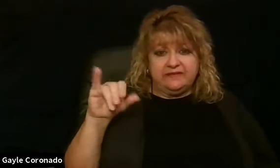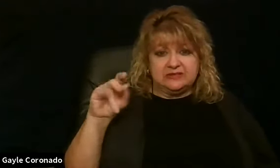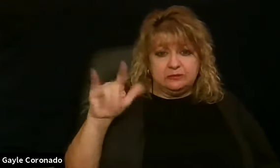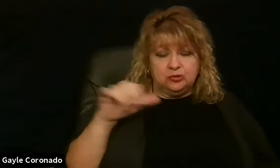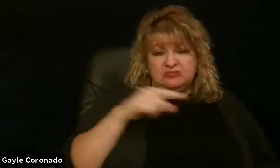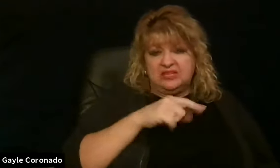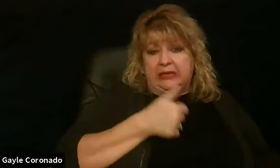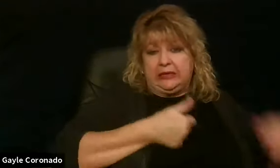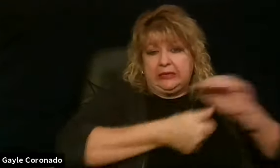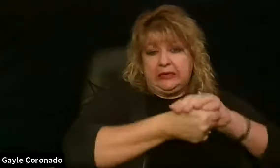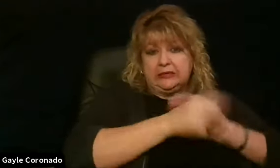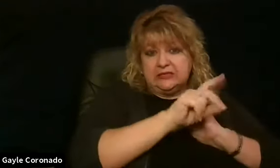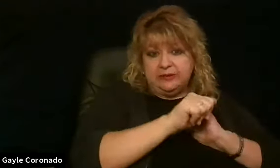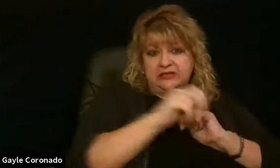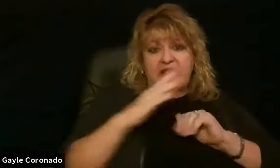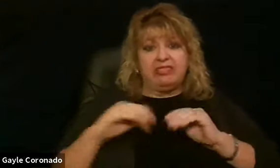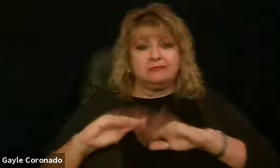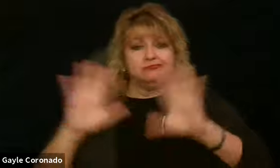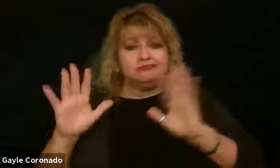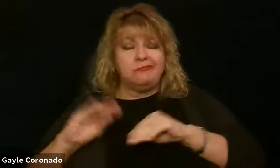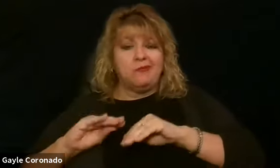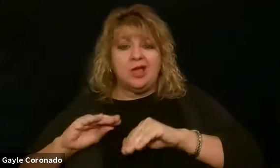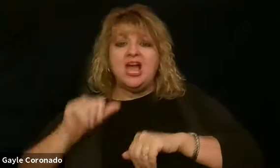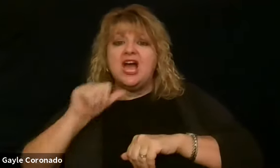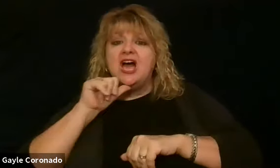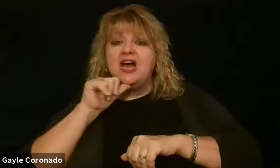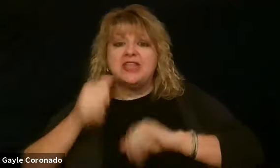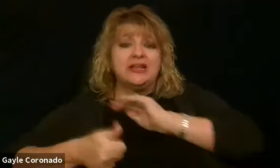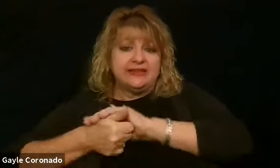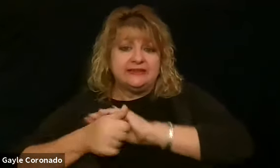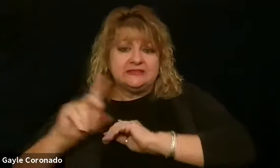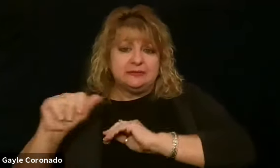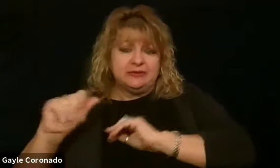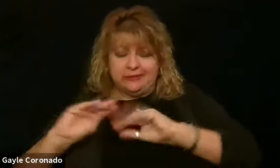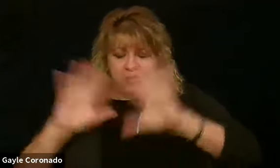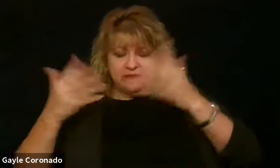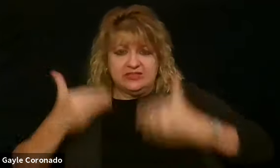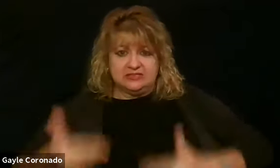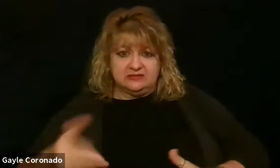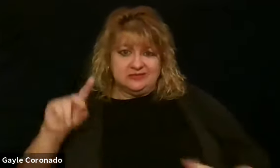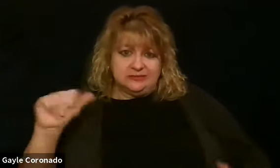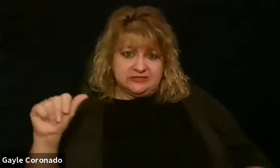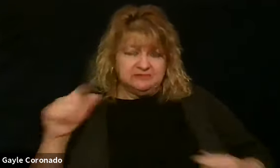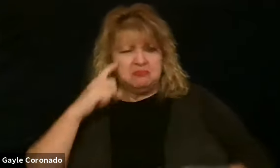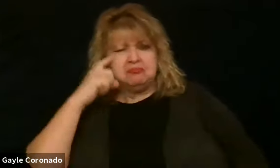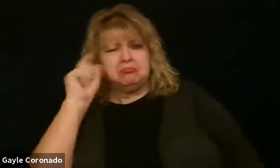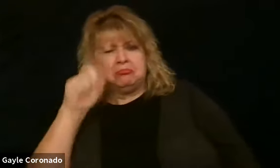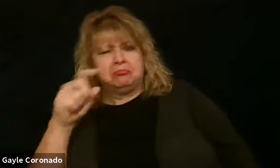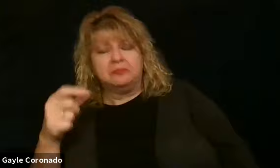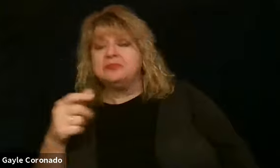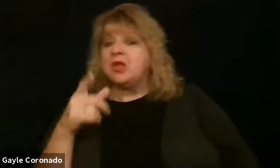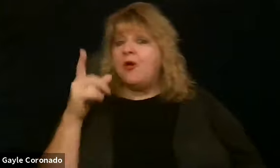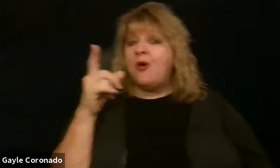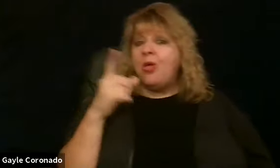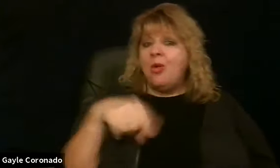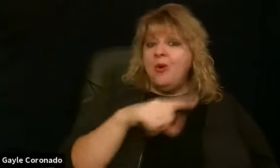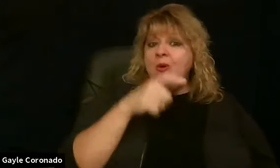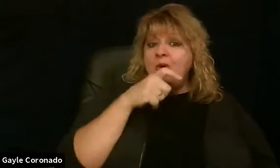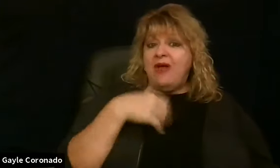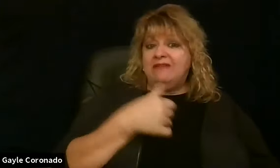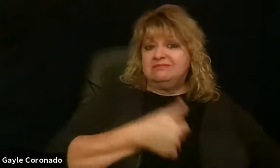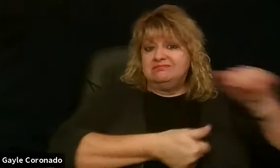Well, it, it's interesting because, um, when it comes to invisible disabilities.